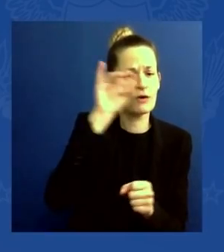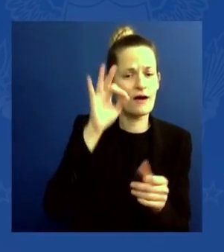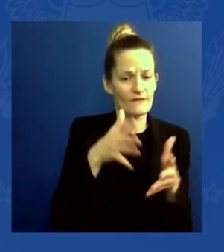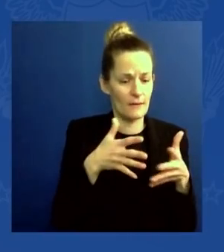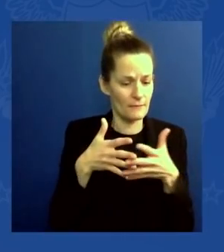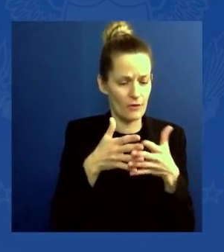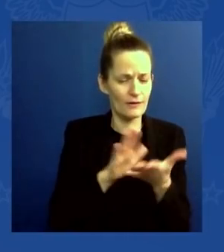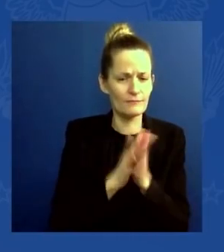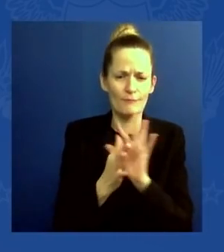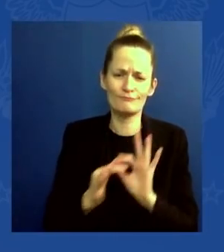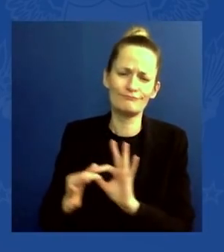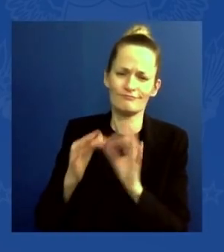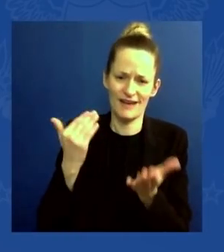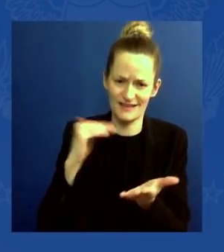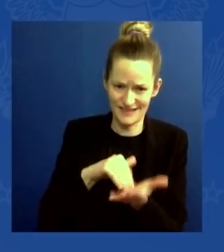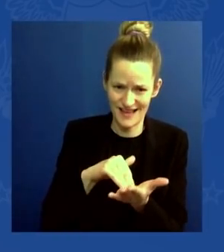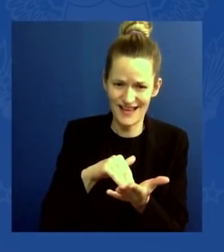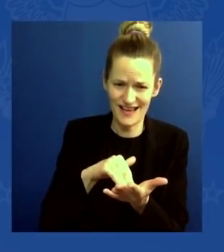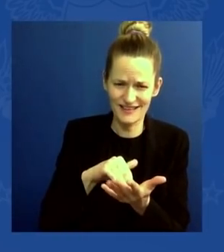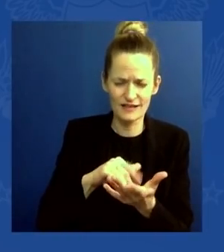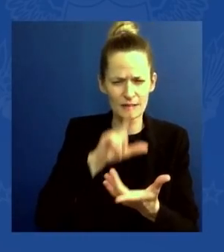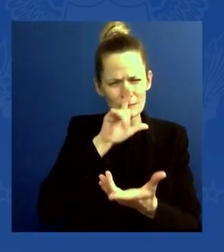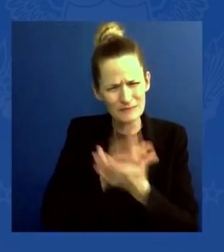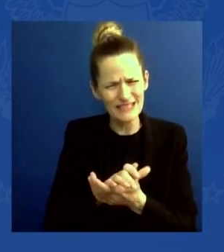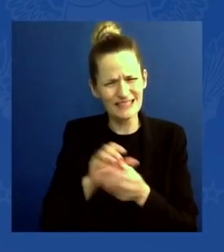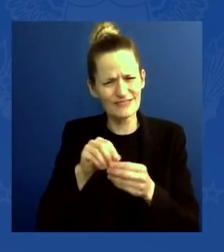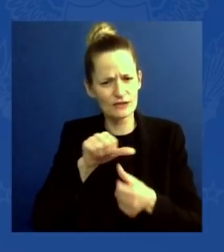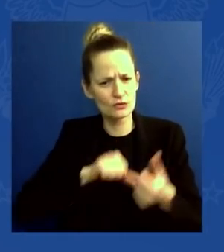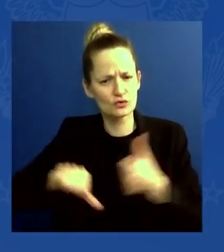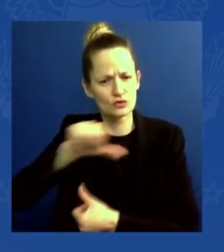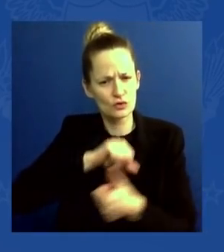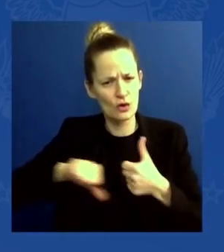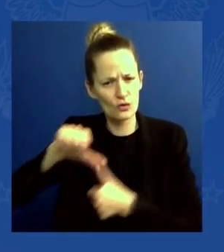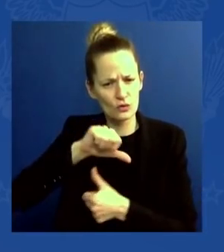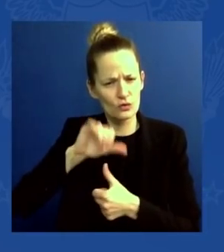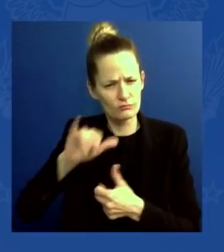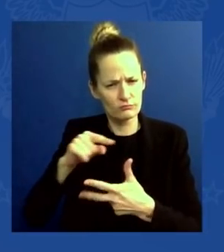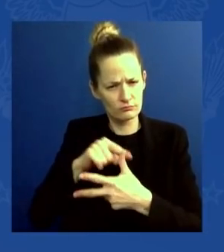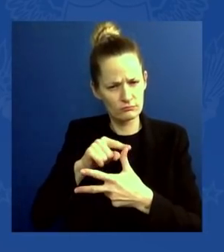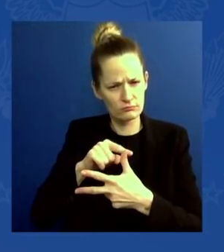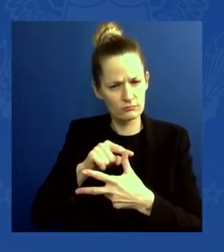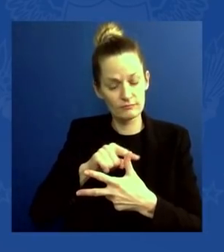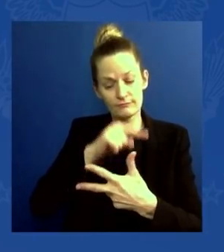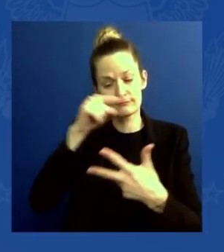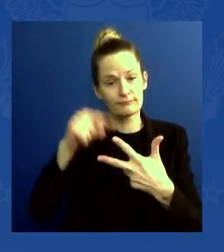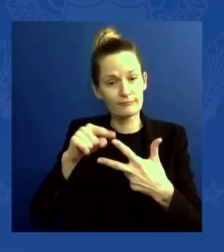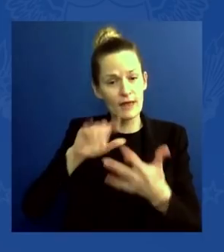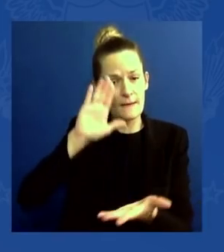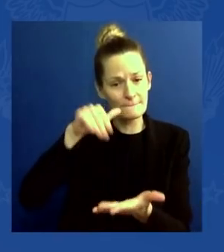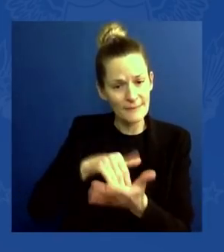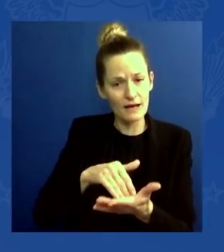the middle class. The -- the wealthy are value added to the country,